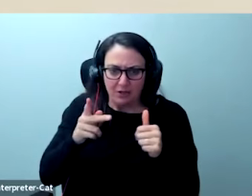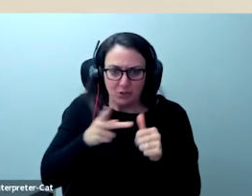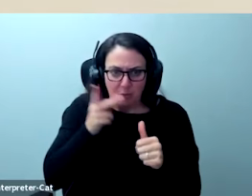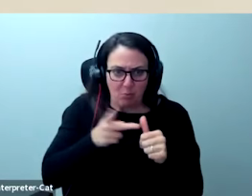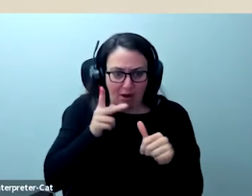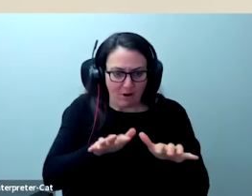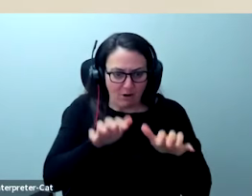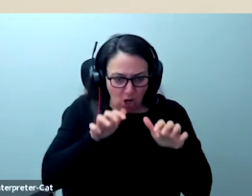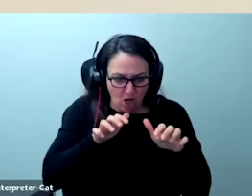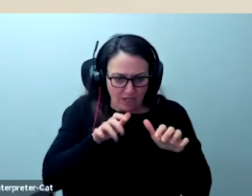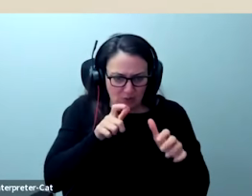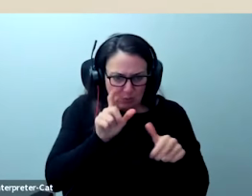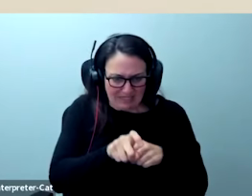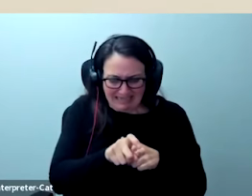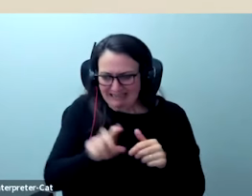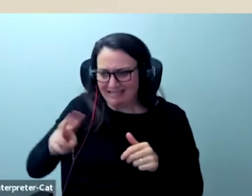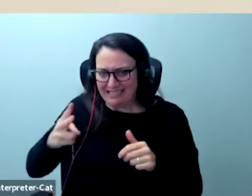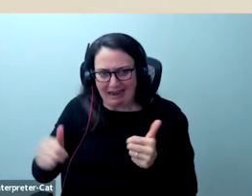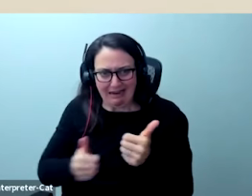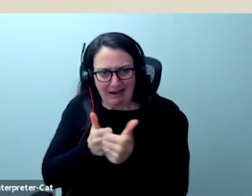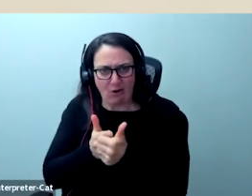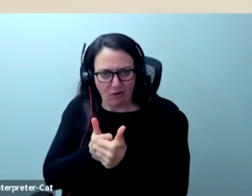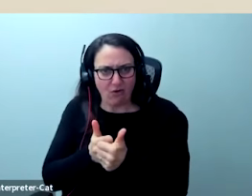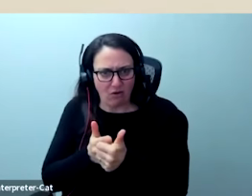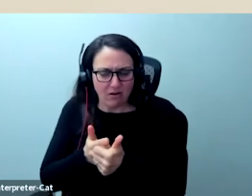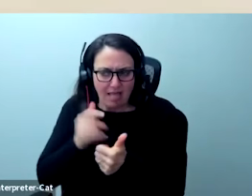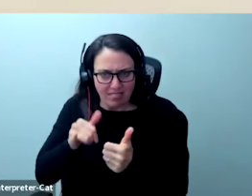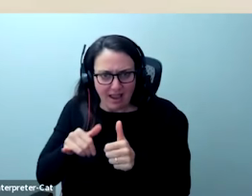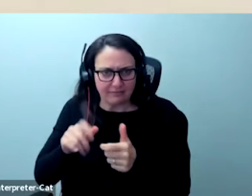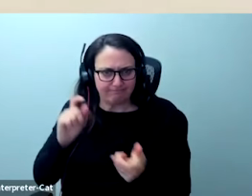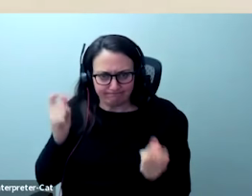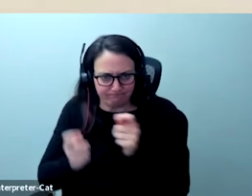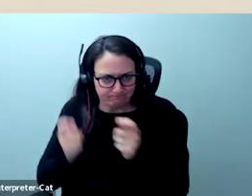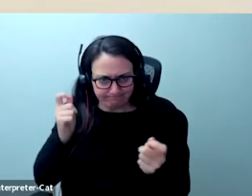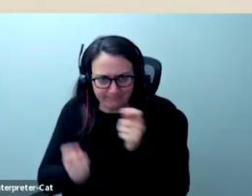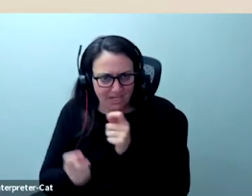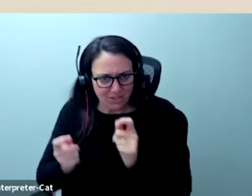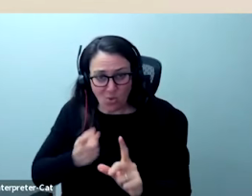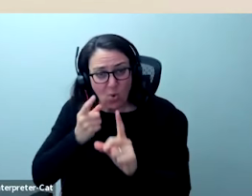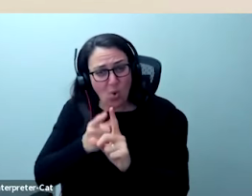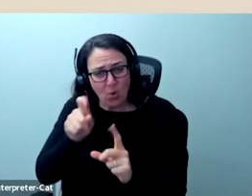and then a secondary audience. And that's just something that is constantly shifting. So ultimately you just need to know